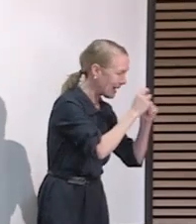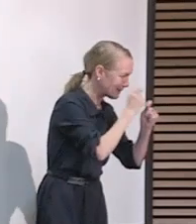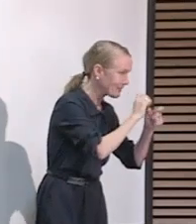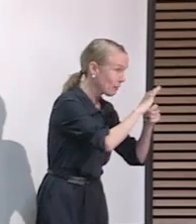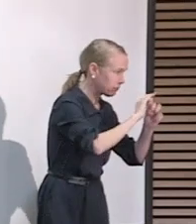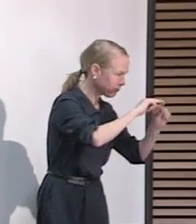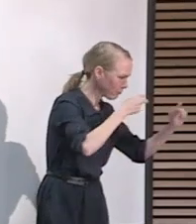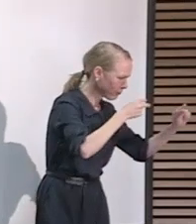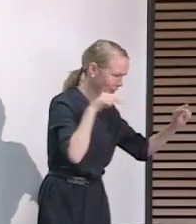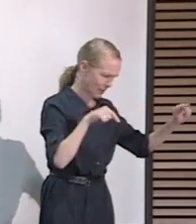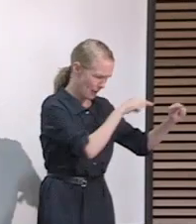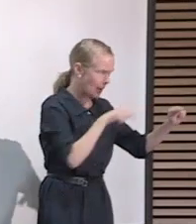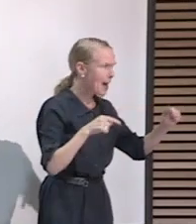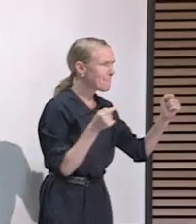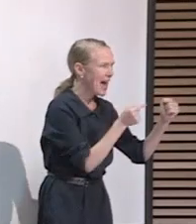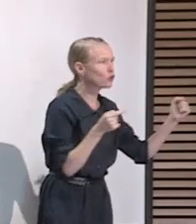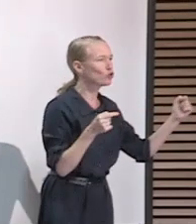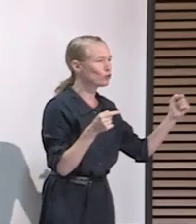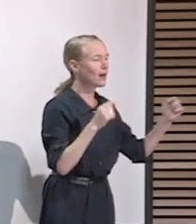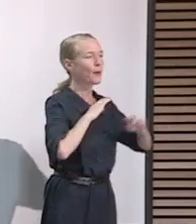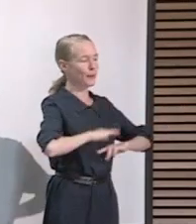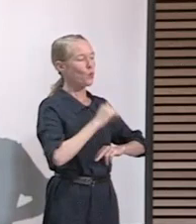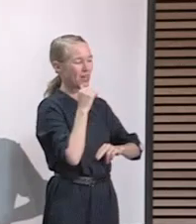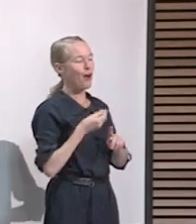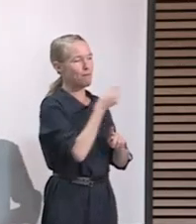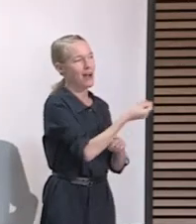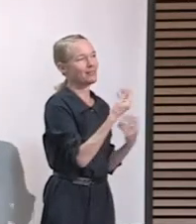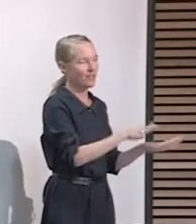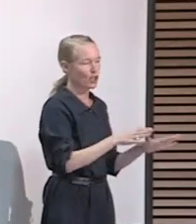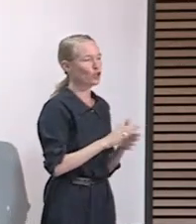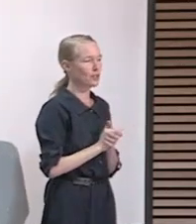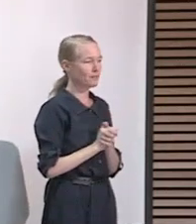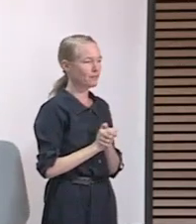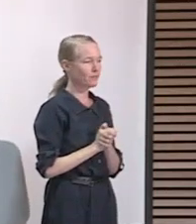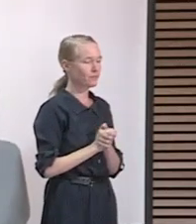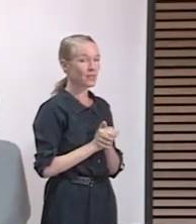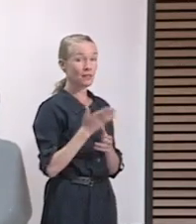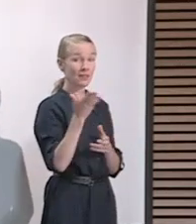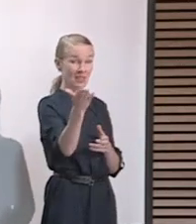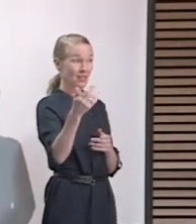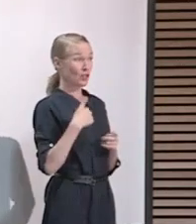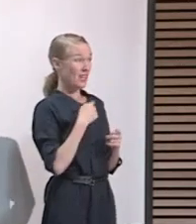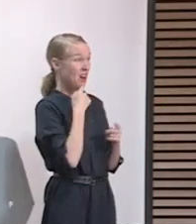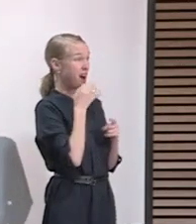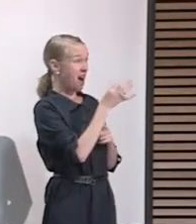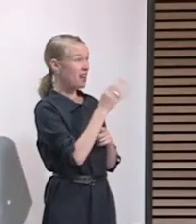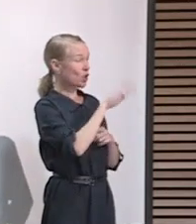be made but it's just it had arrived and was still being